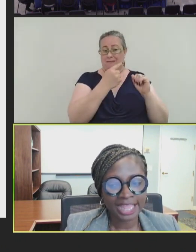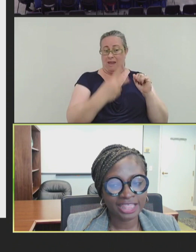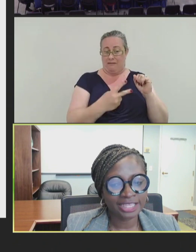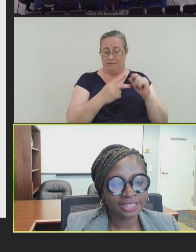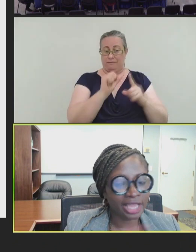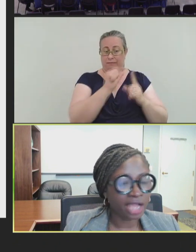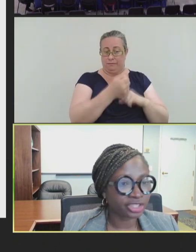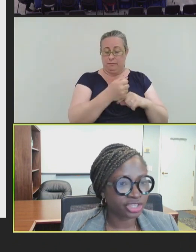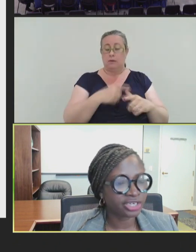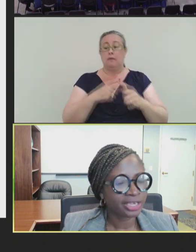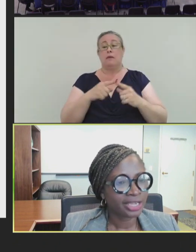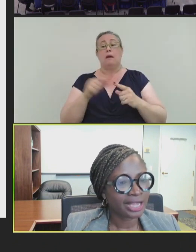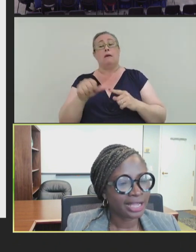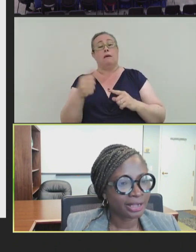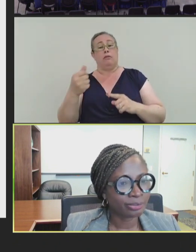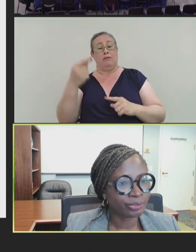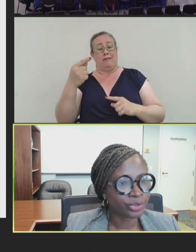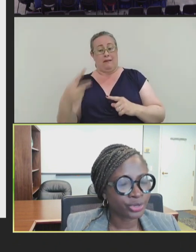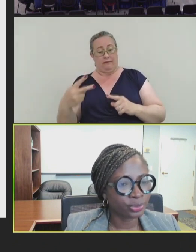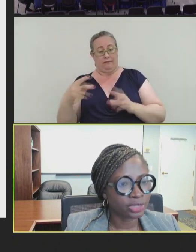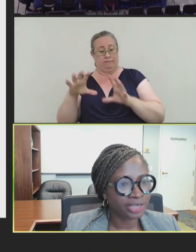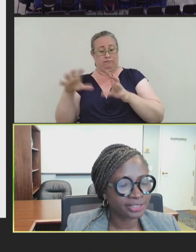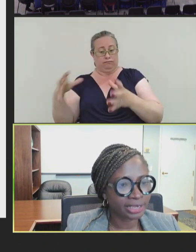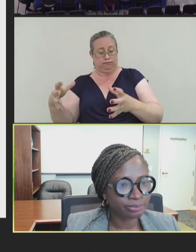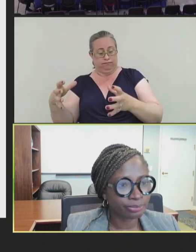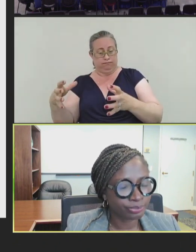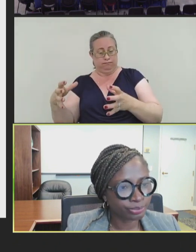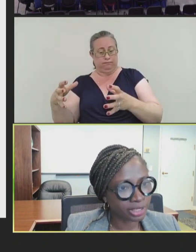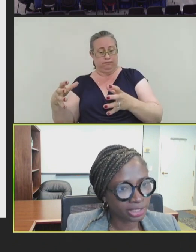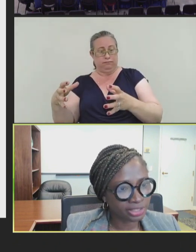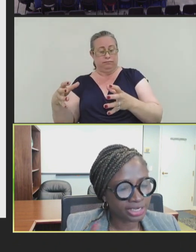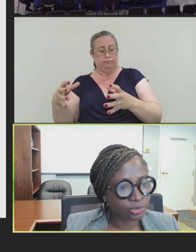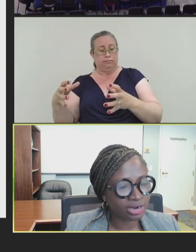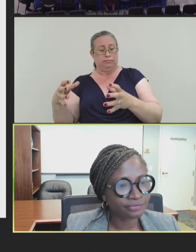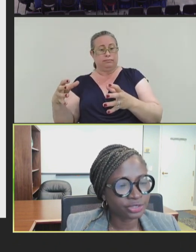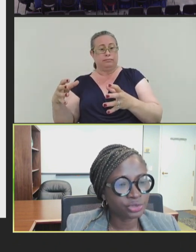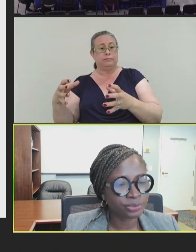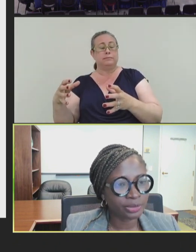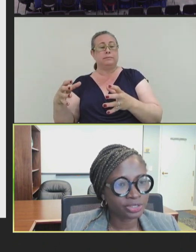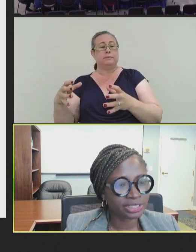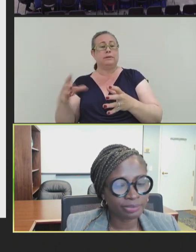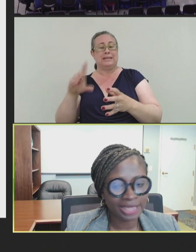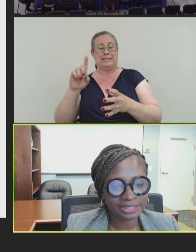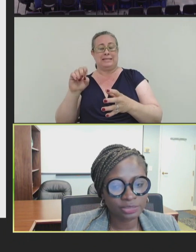And then the other, you know, large demographic group that was impacted